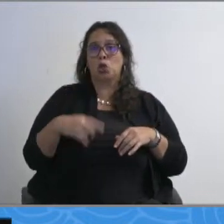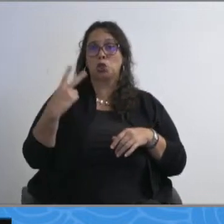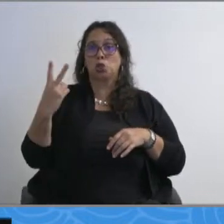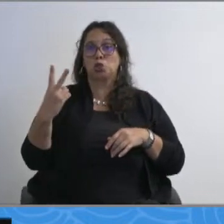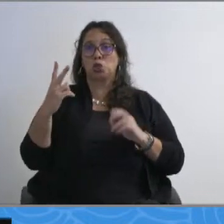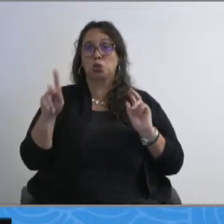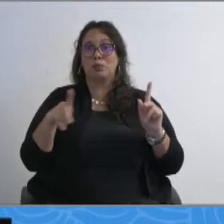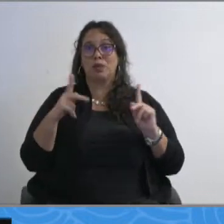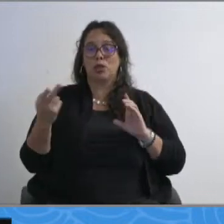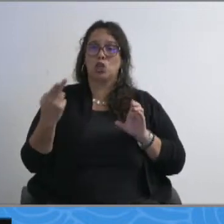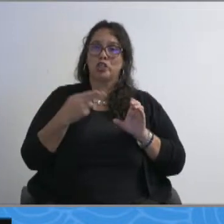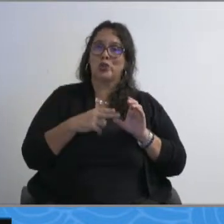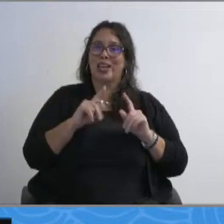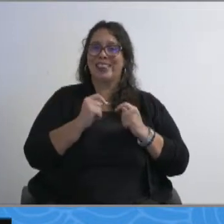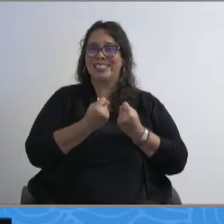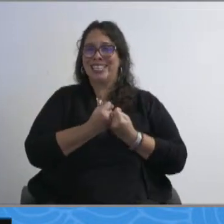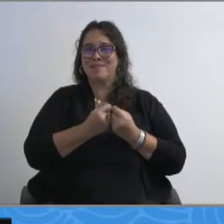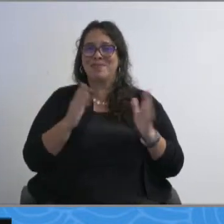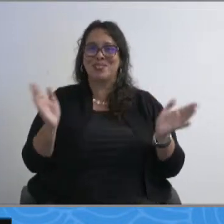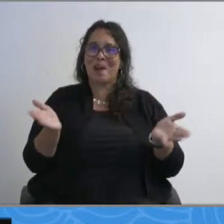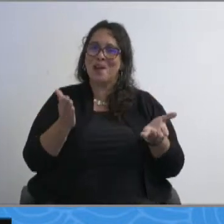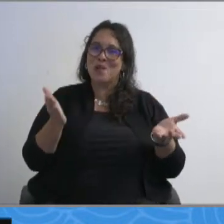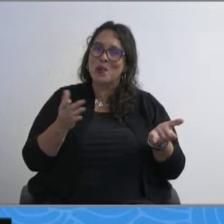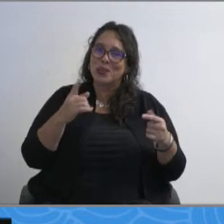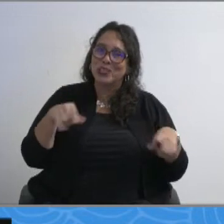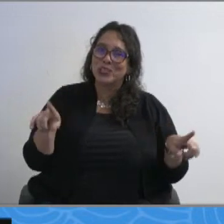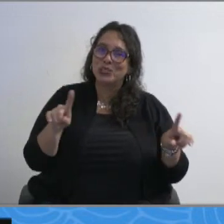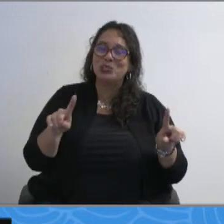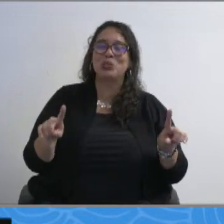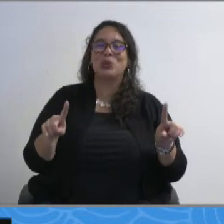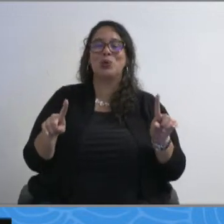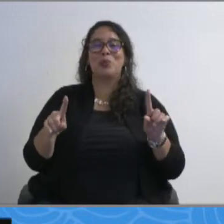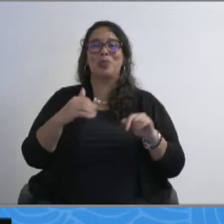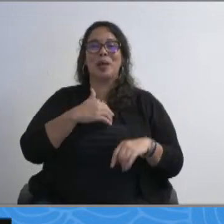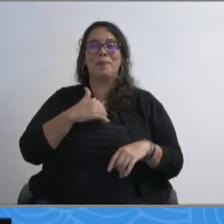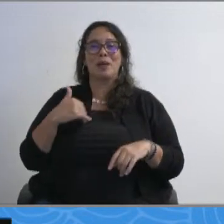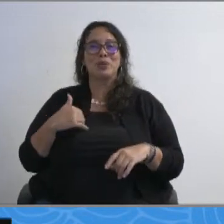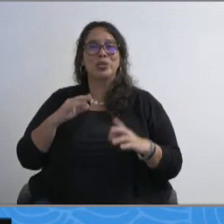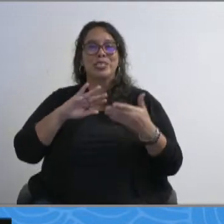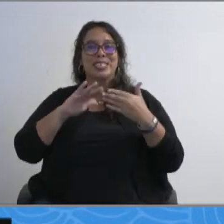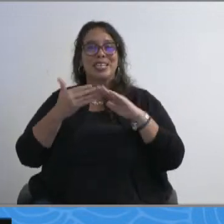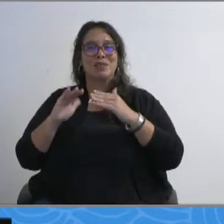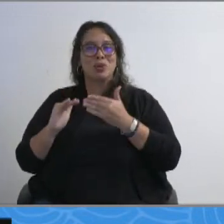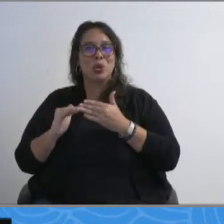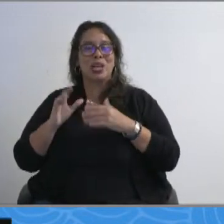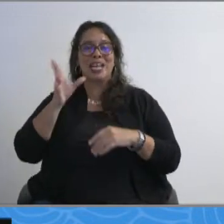to join their team. So, I encourage you. Those members in the community, those parents,